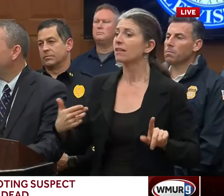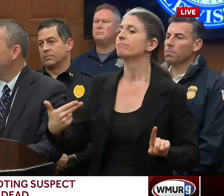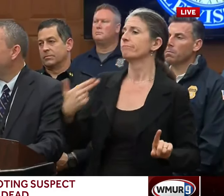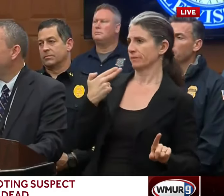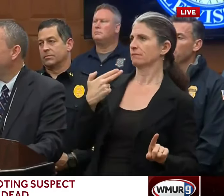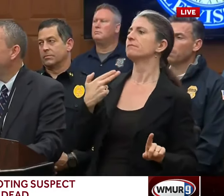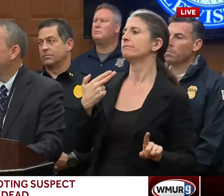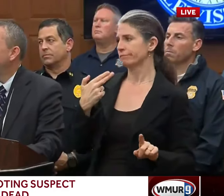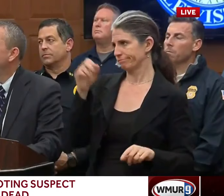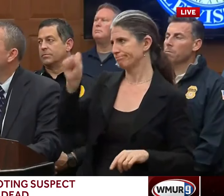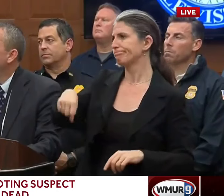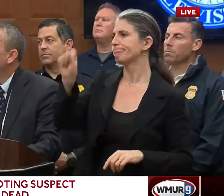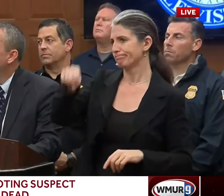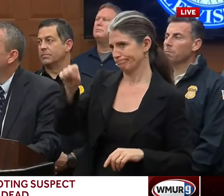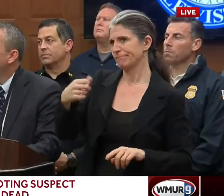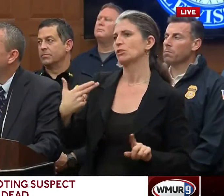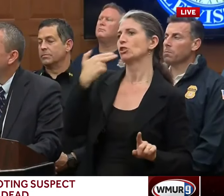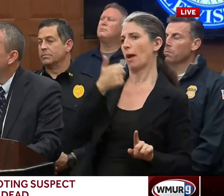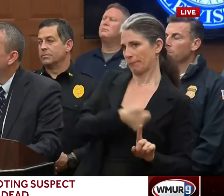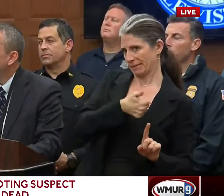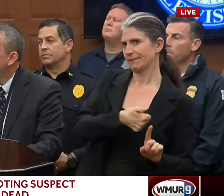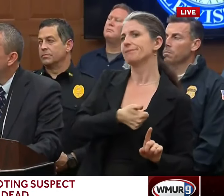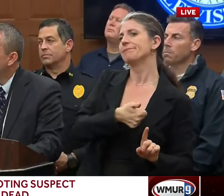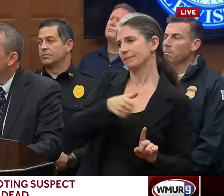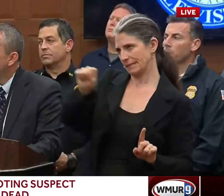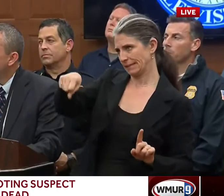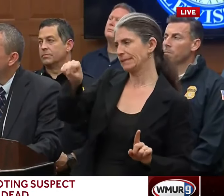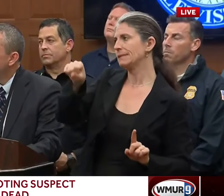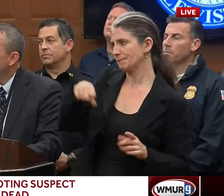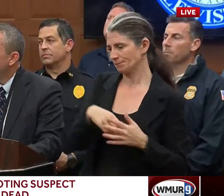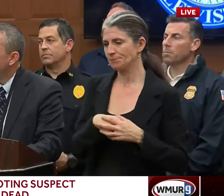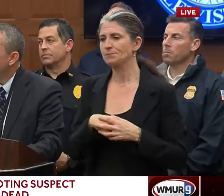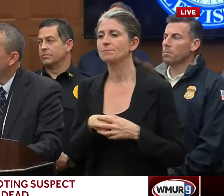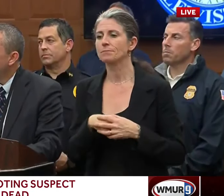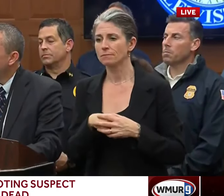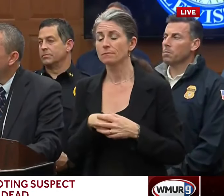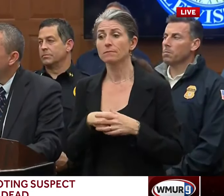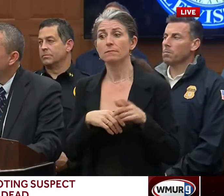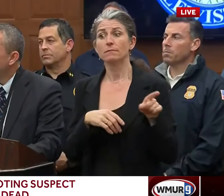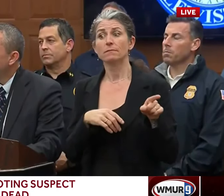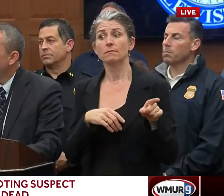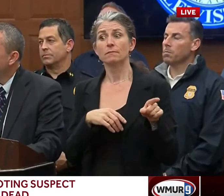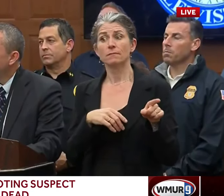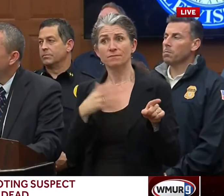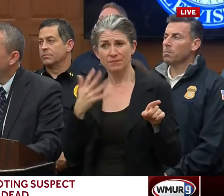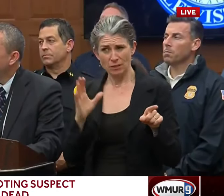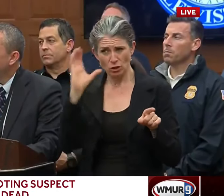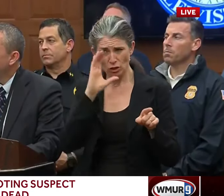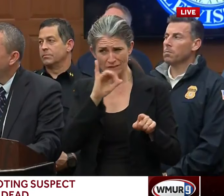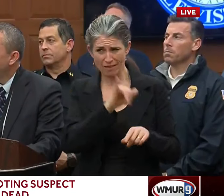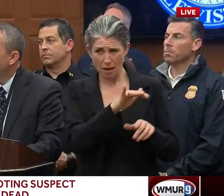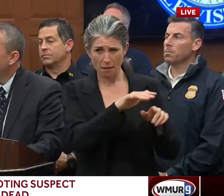YES, I CAN CONFIRM THAT. IT’S AN APPARENT SELF-INFLICTED GUNSHOT WOUND. DID YOU HAVE A QUESTION, MA’AM?